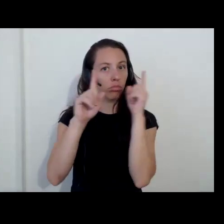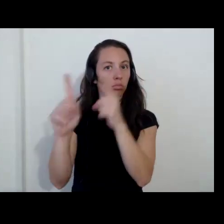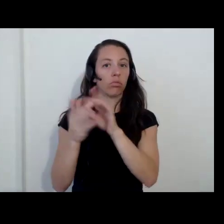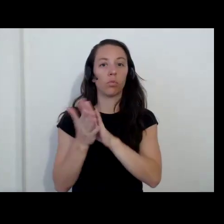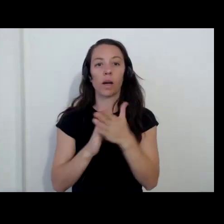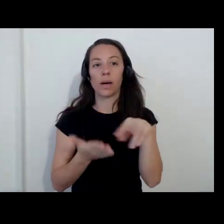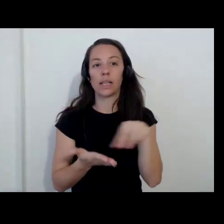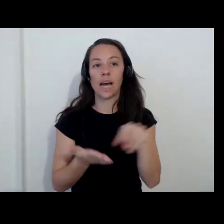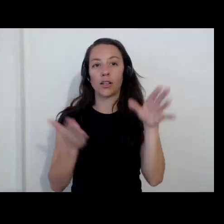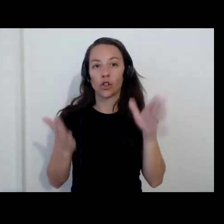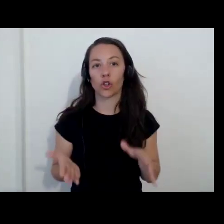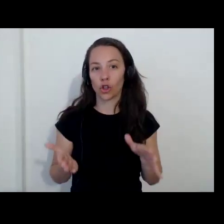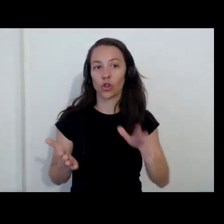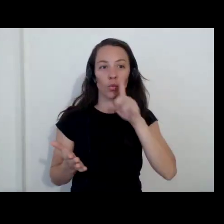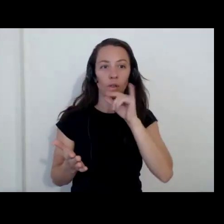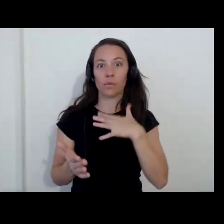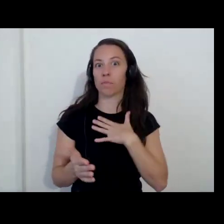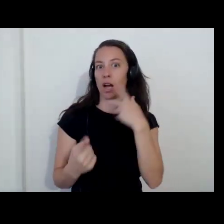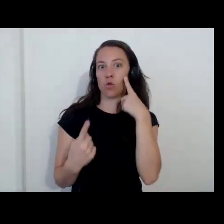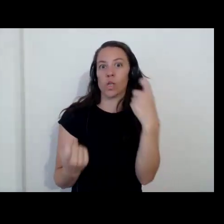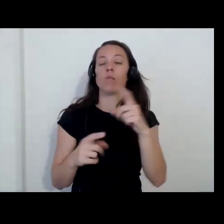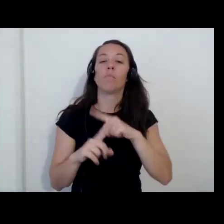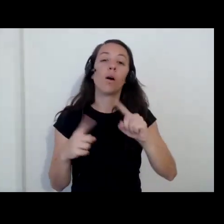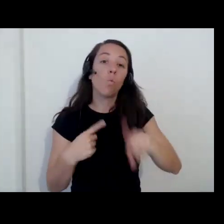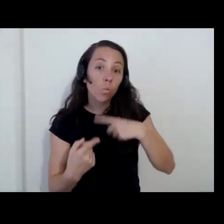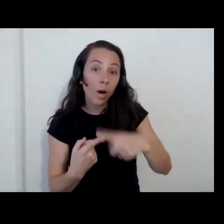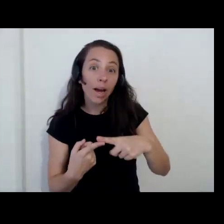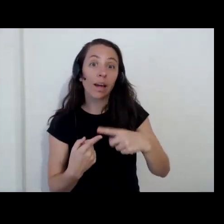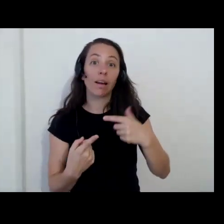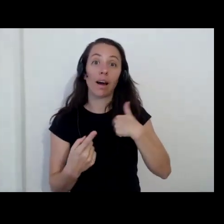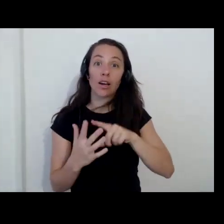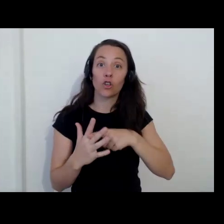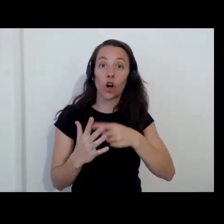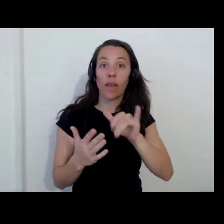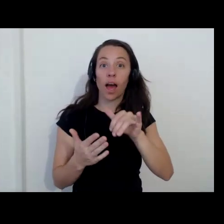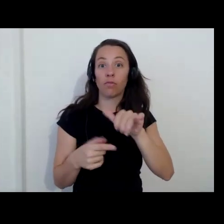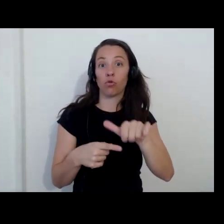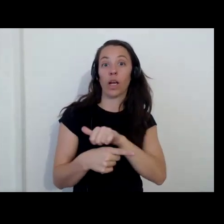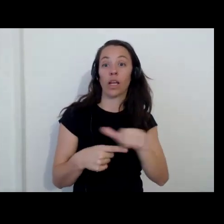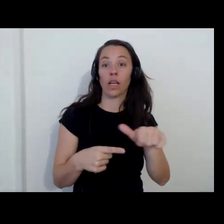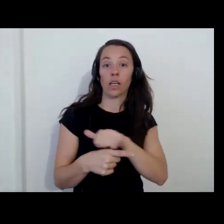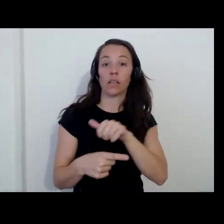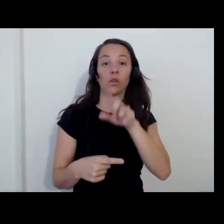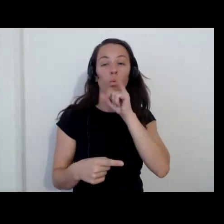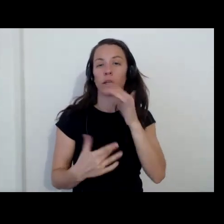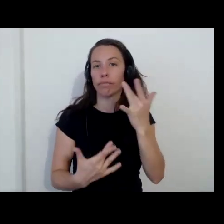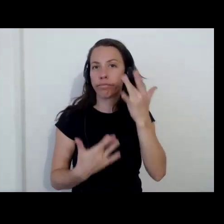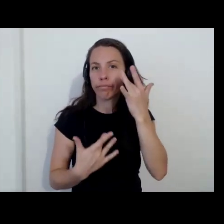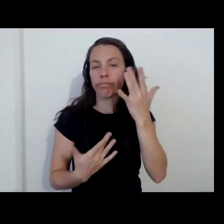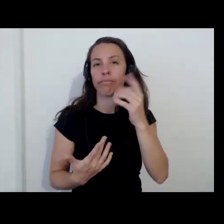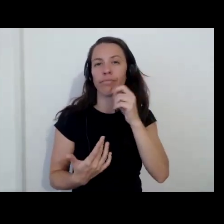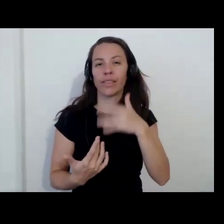But when I started by training, I ended up getting unwell and I proceeded to spend about four years in a hospital.